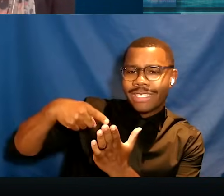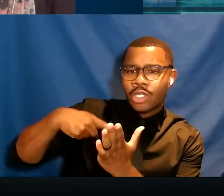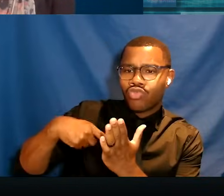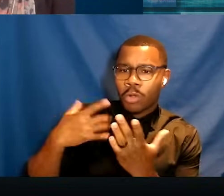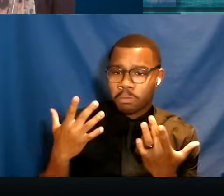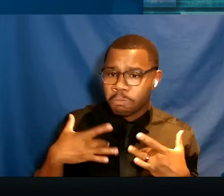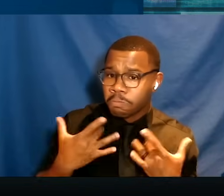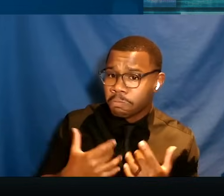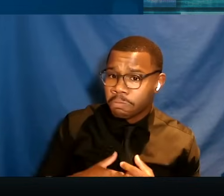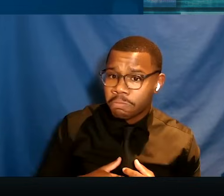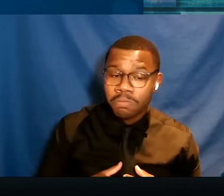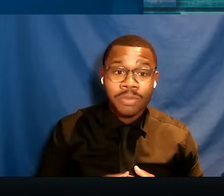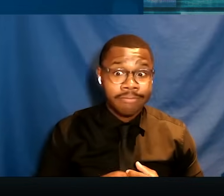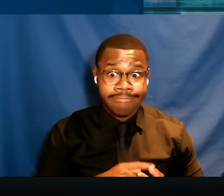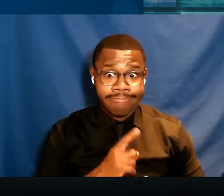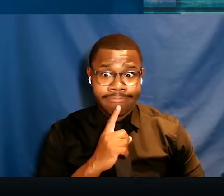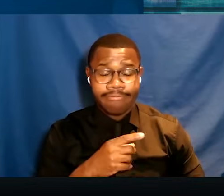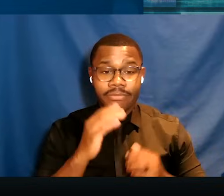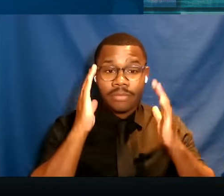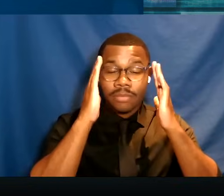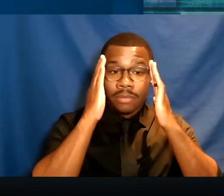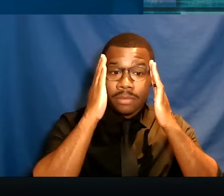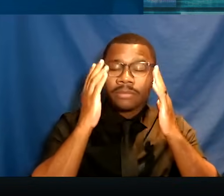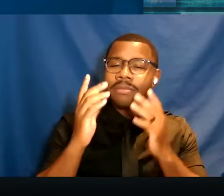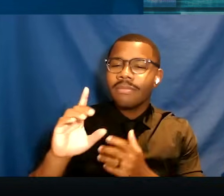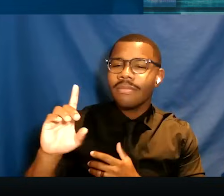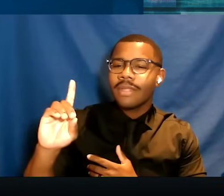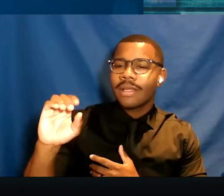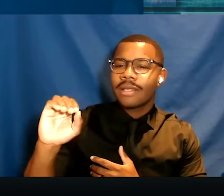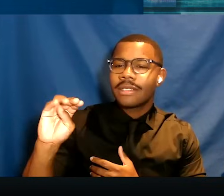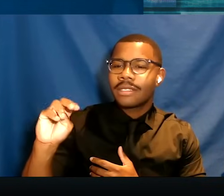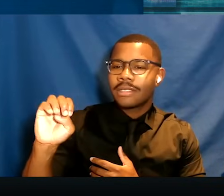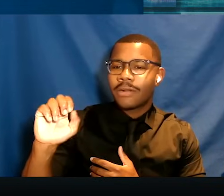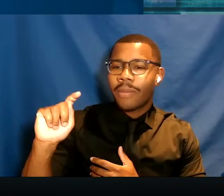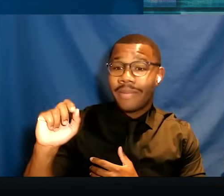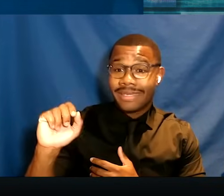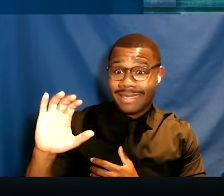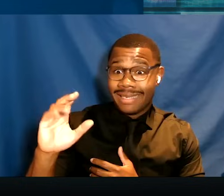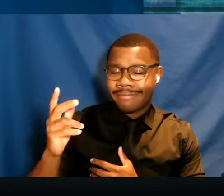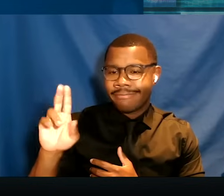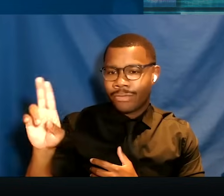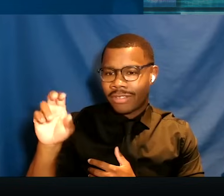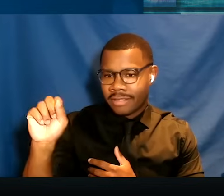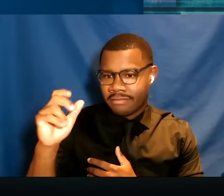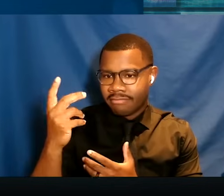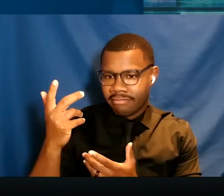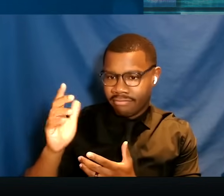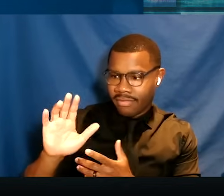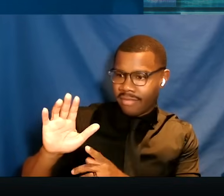on that? - Sure. Yeah, look, I mean, for the domestic streaming formula, every element of it has improved.